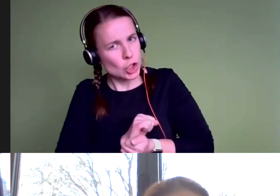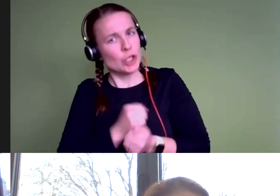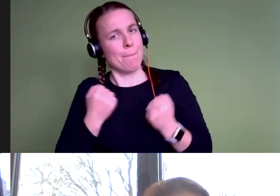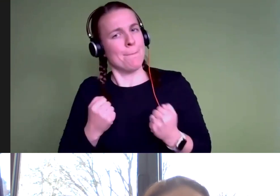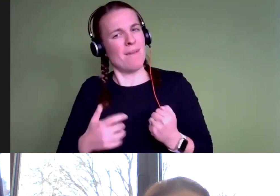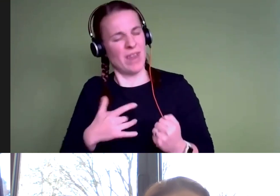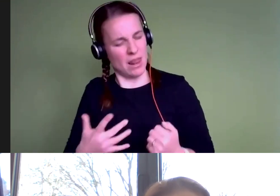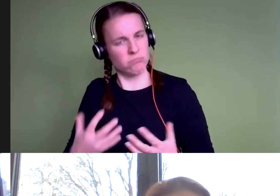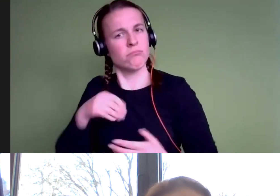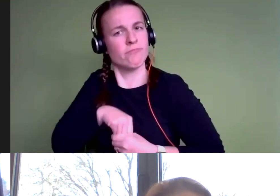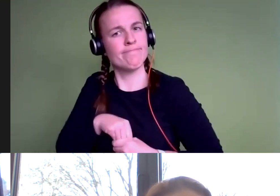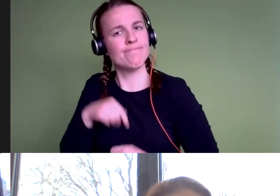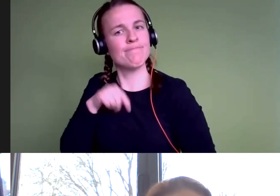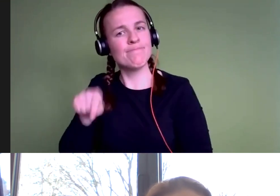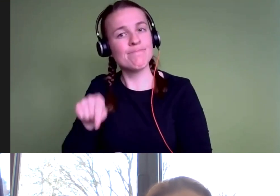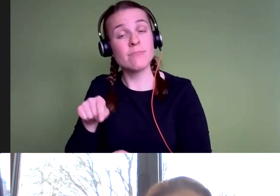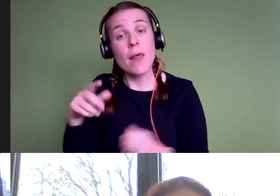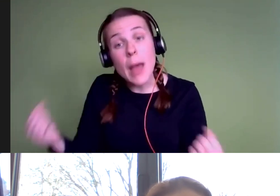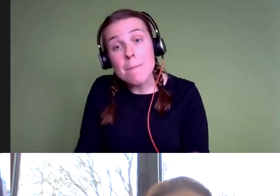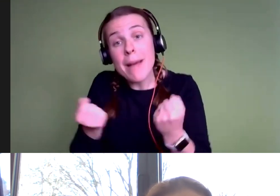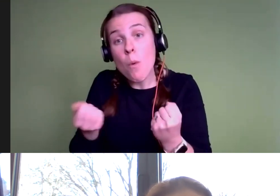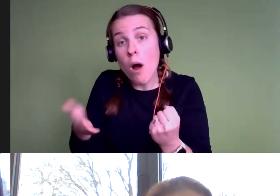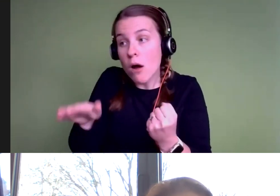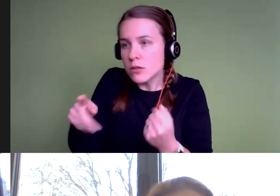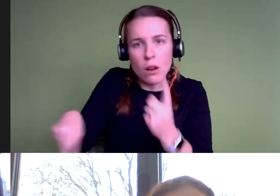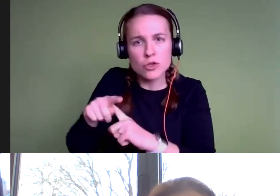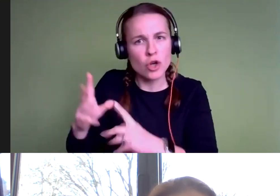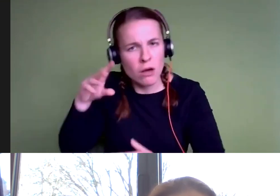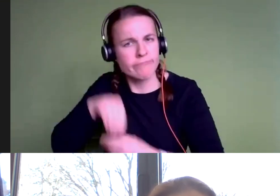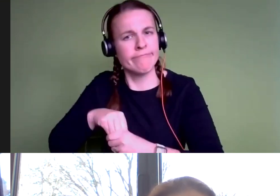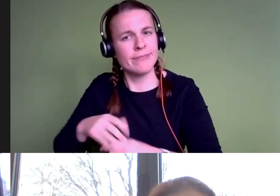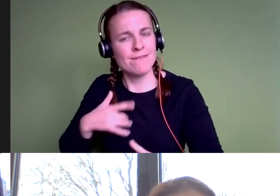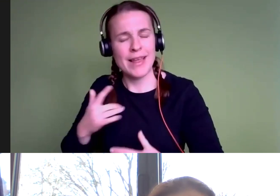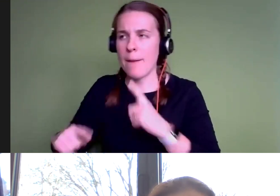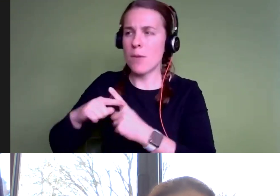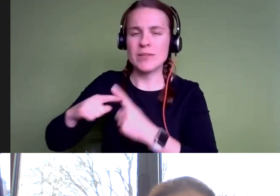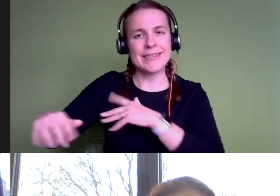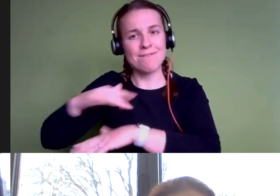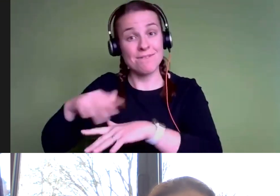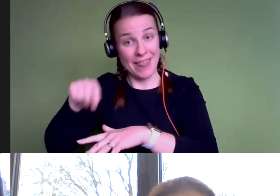that were engaged in that project , and had a real ownership of what they were doing.